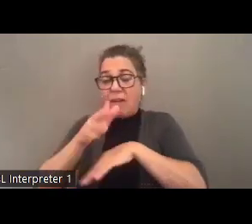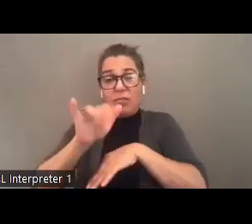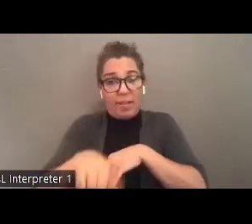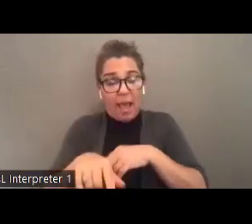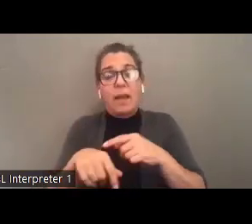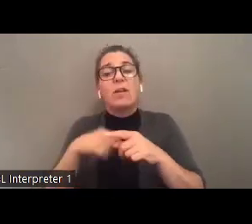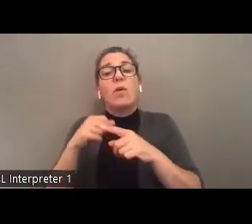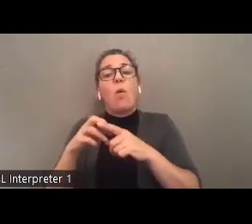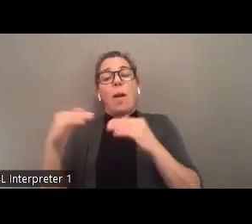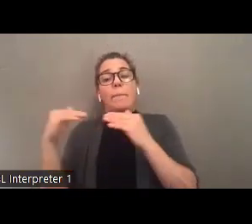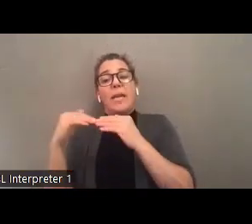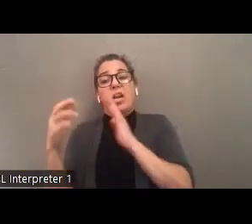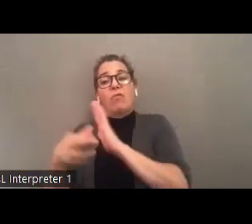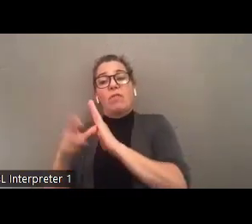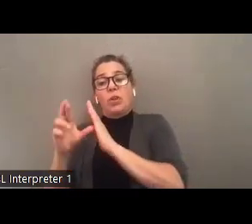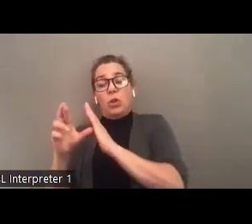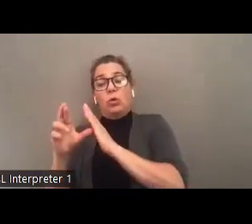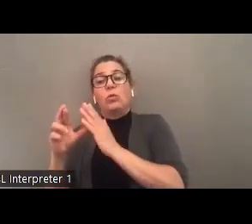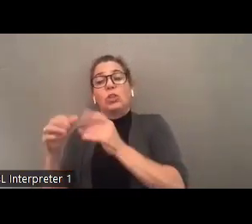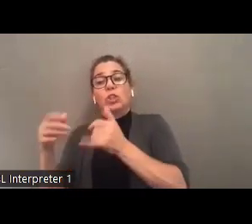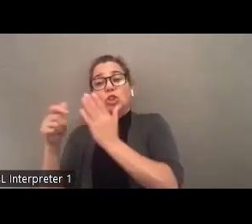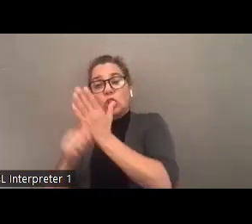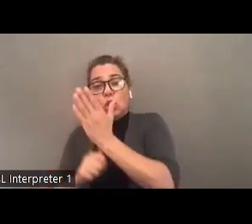or the end of the award, whichever comes first.